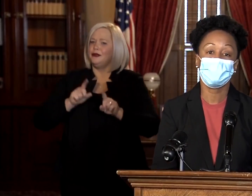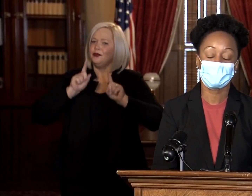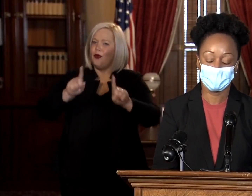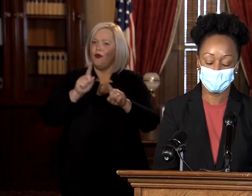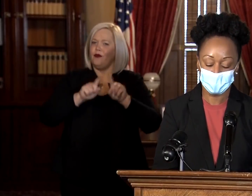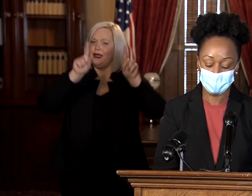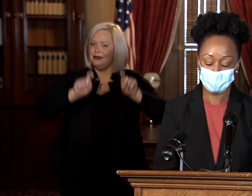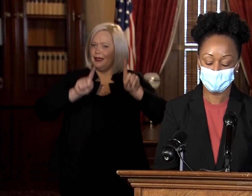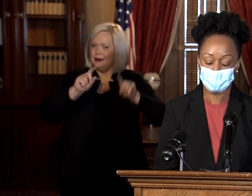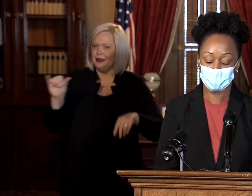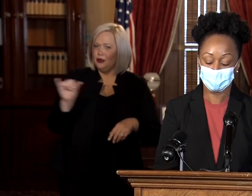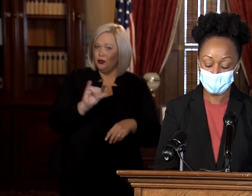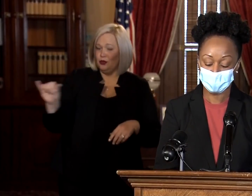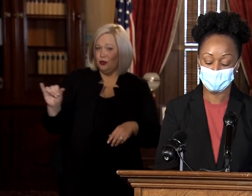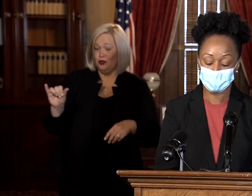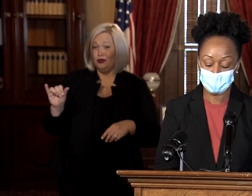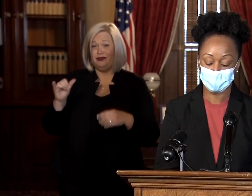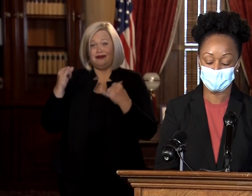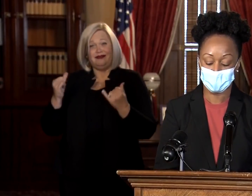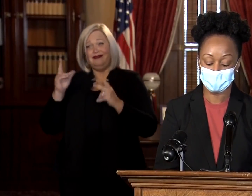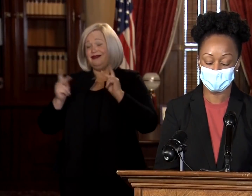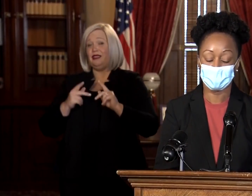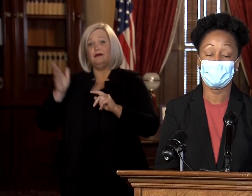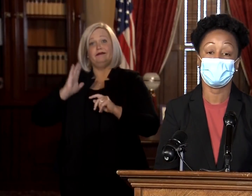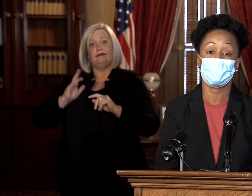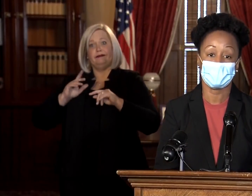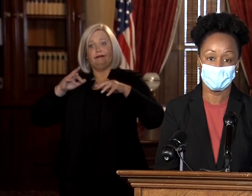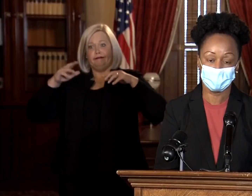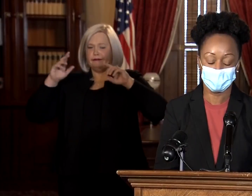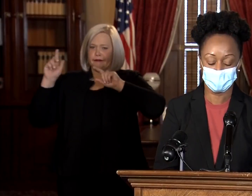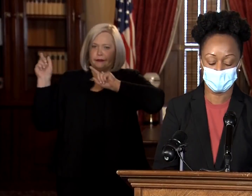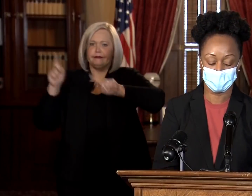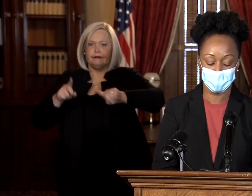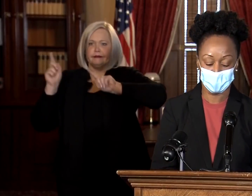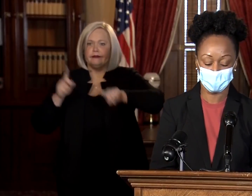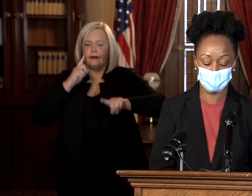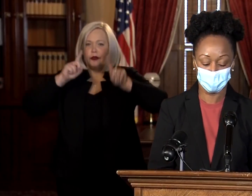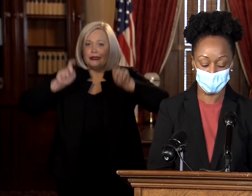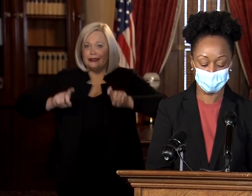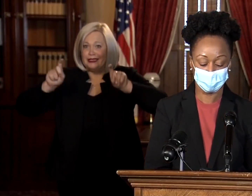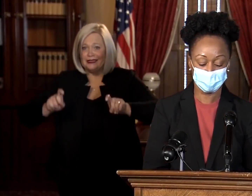Testing is actually lower than it has been in recent months at